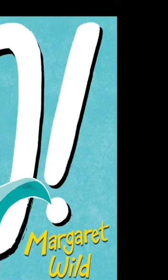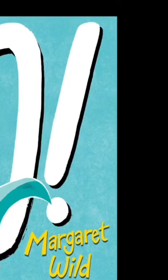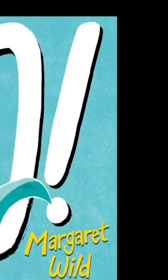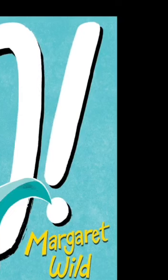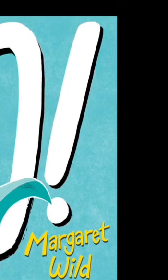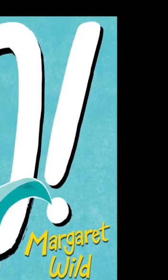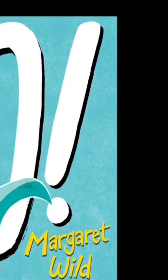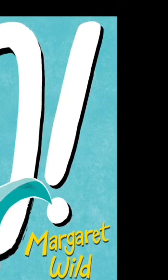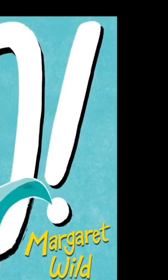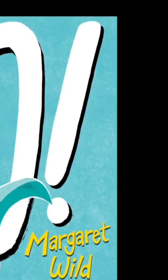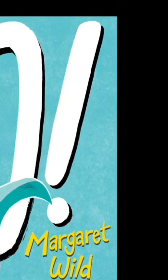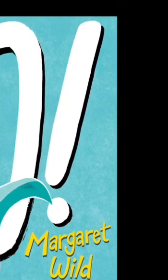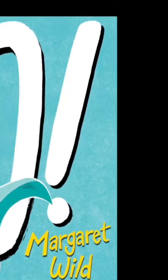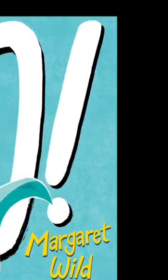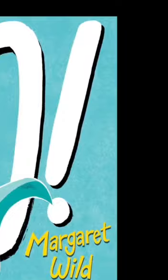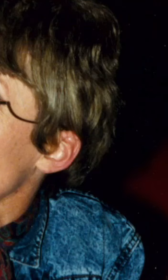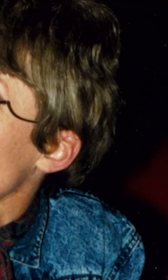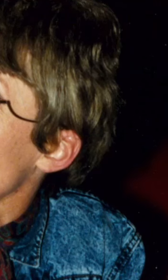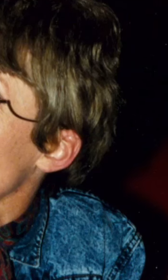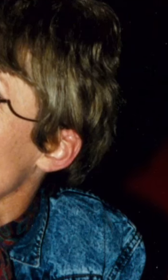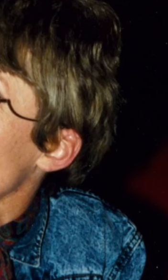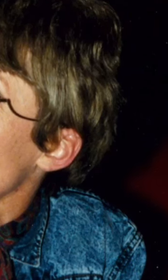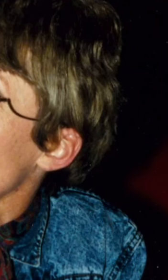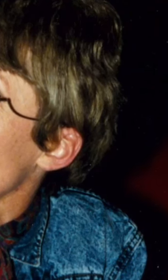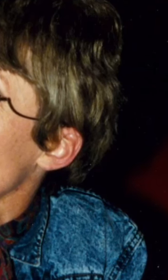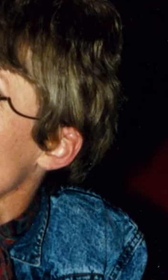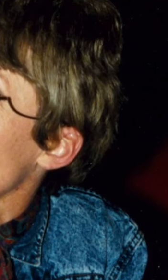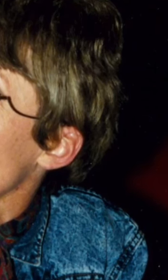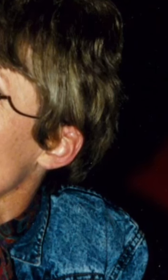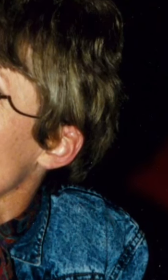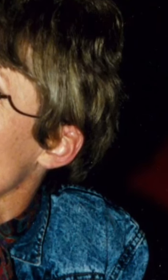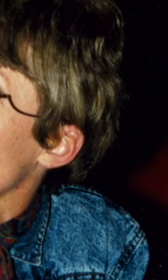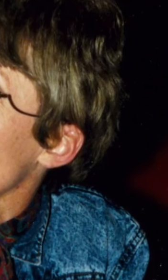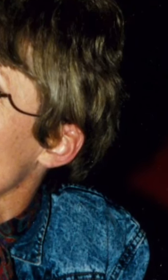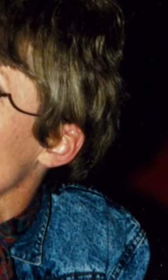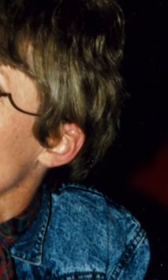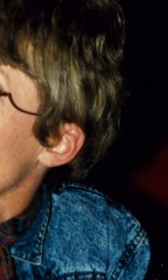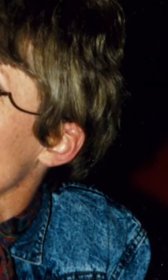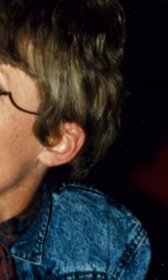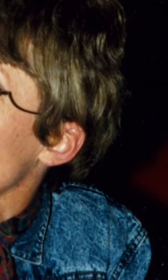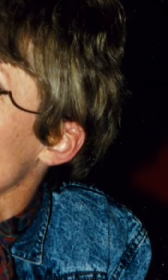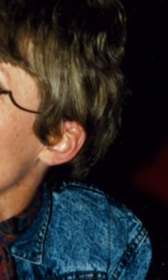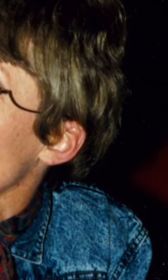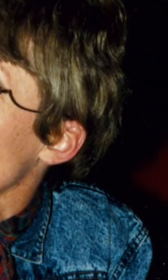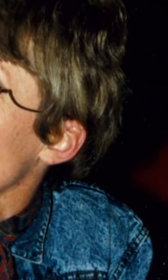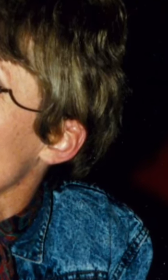tackling big and sensitive issues in picture-book form with care and respect for her readers.